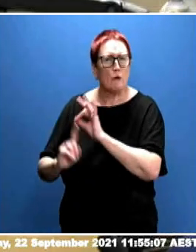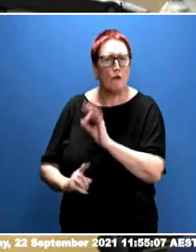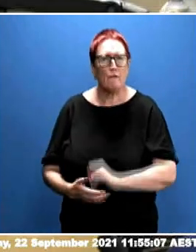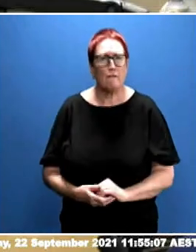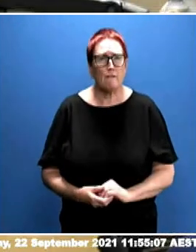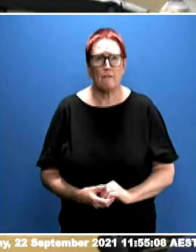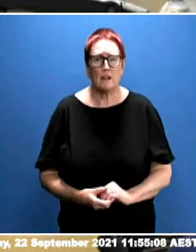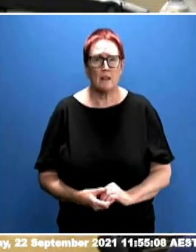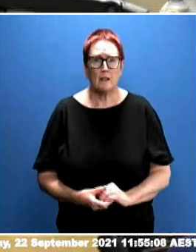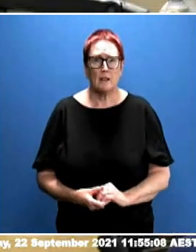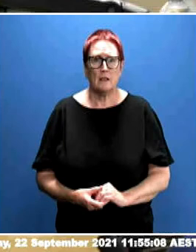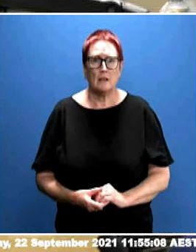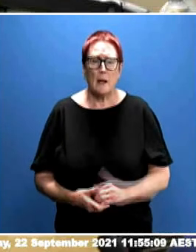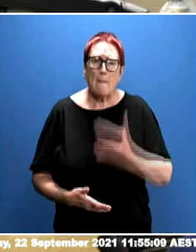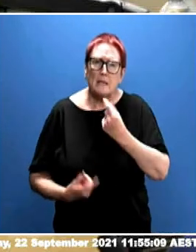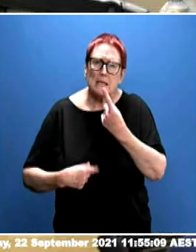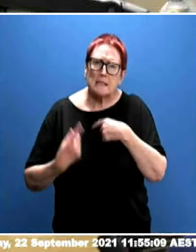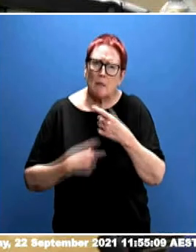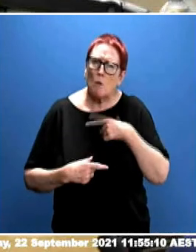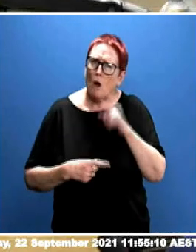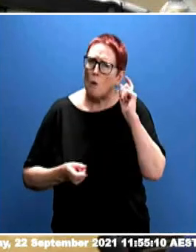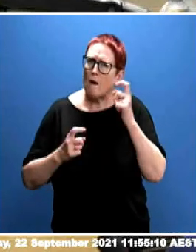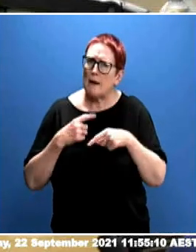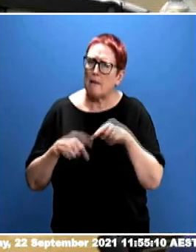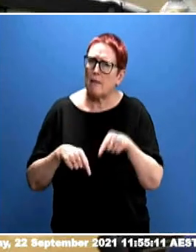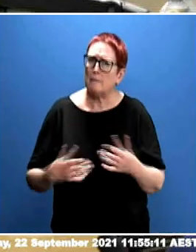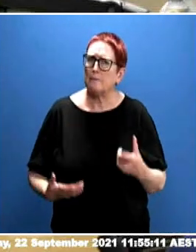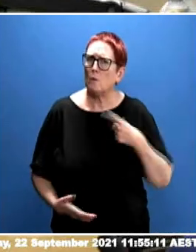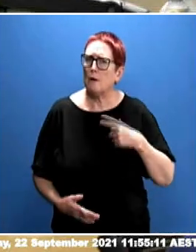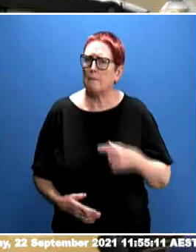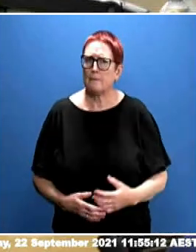Just explain what concern you and your lawyers have about that?